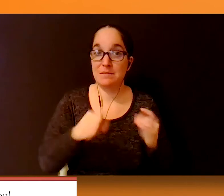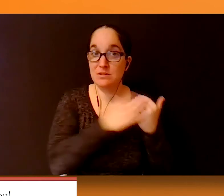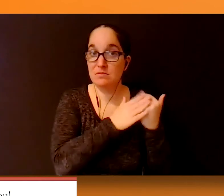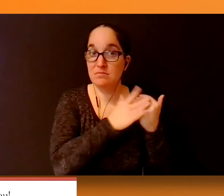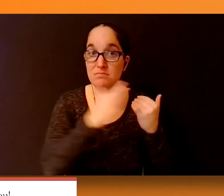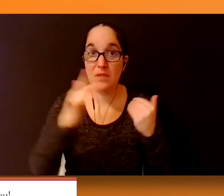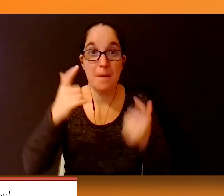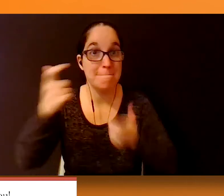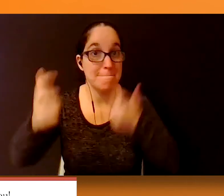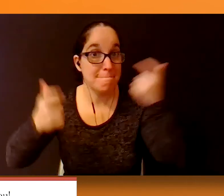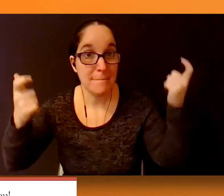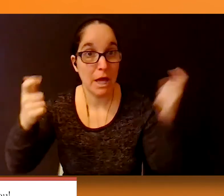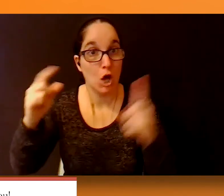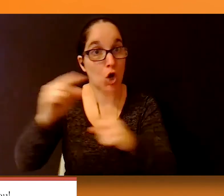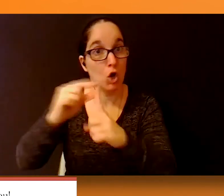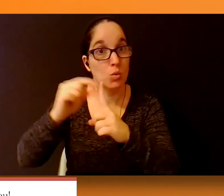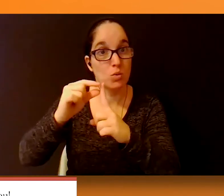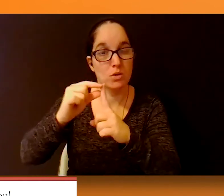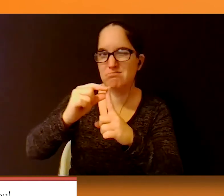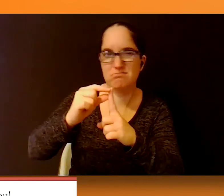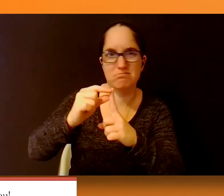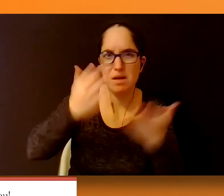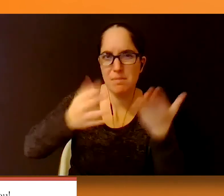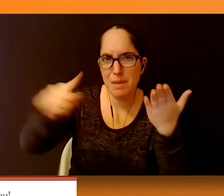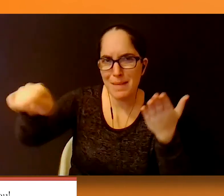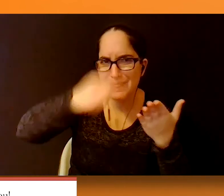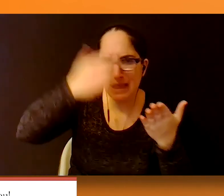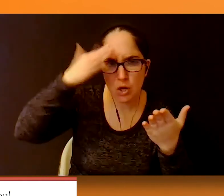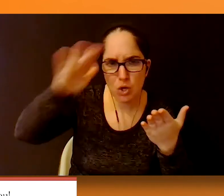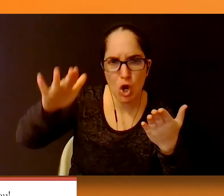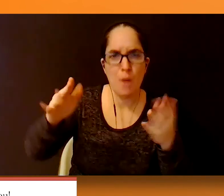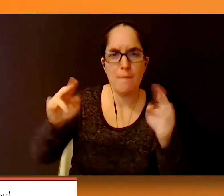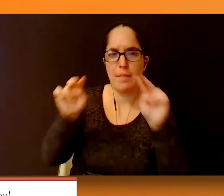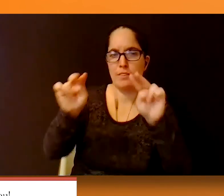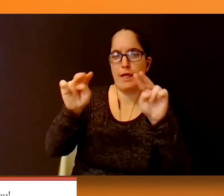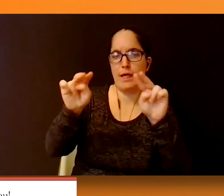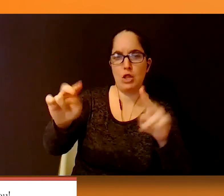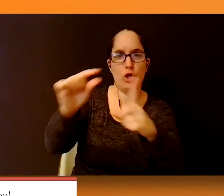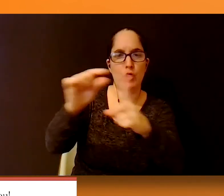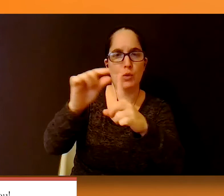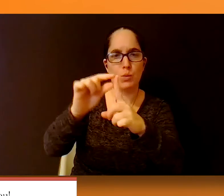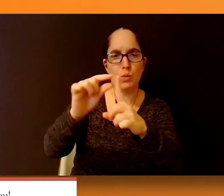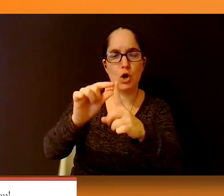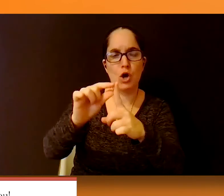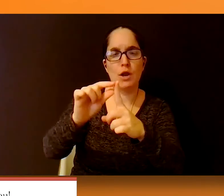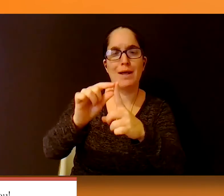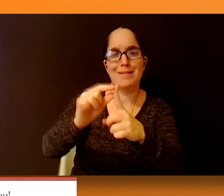she could put a larger unknown word in front of them. They can often decide its meaning by looking for the root.